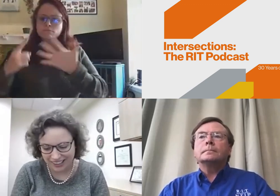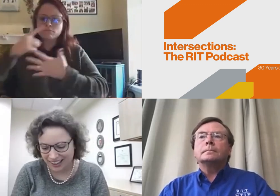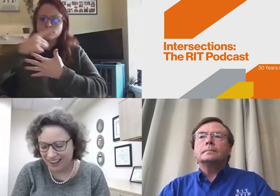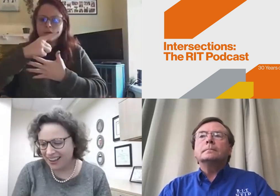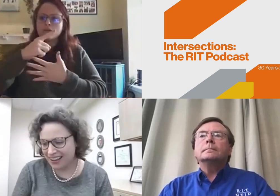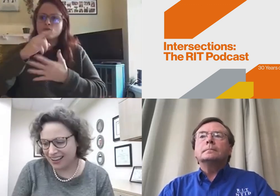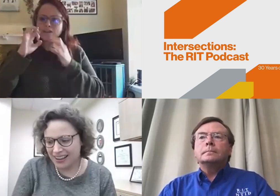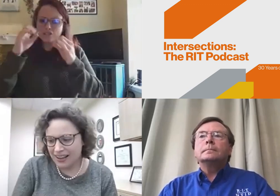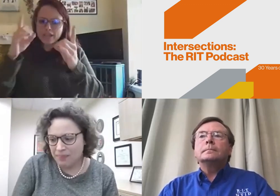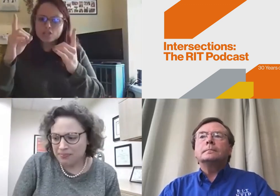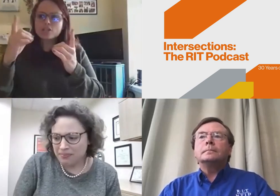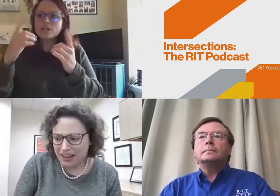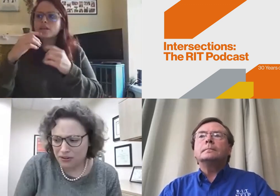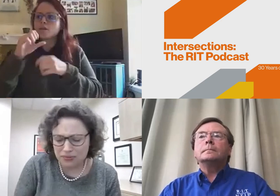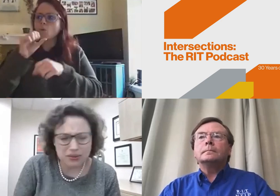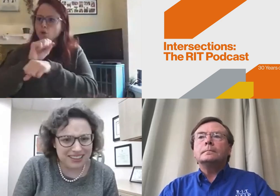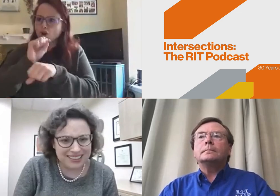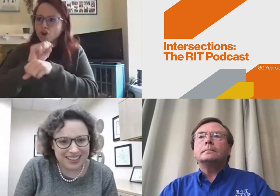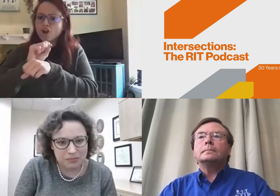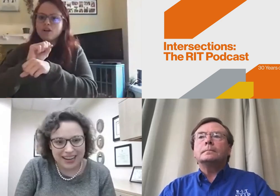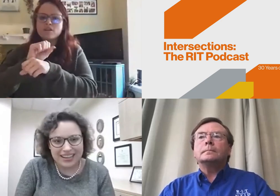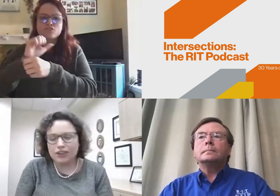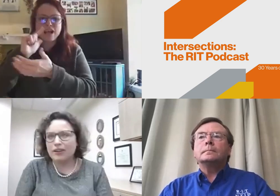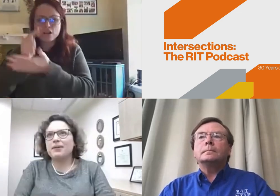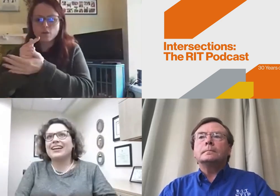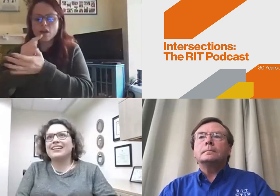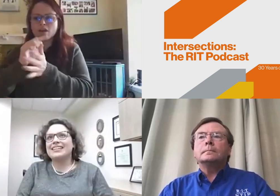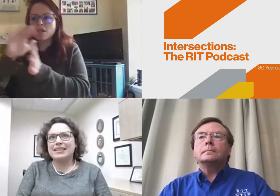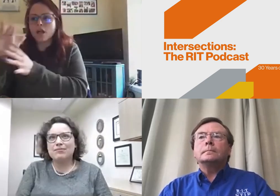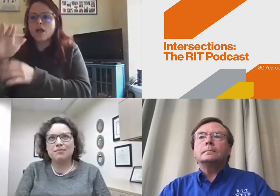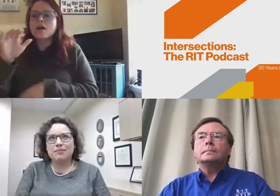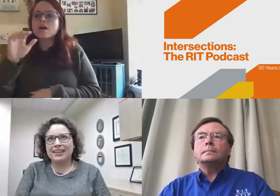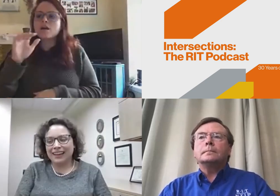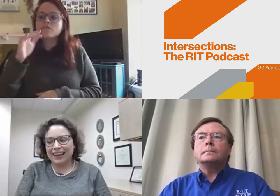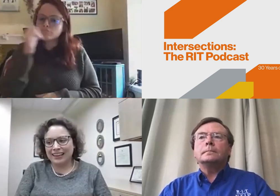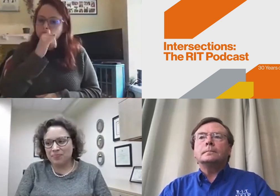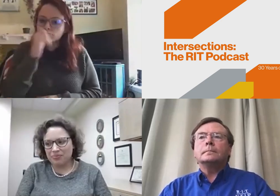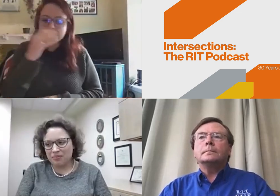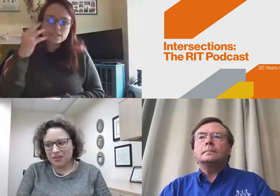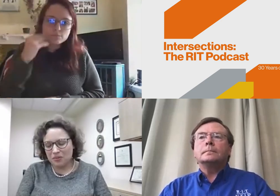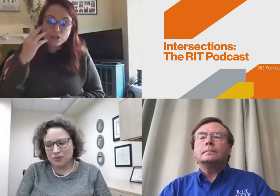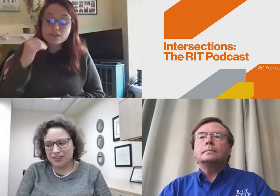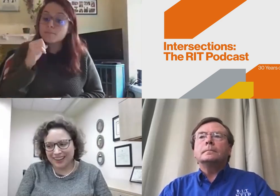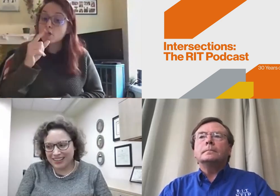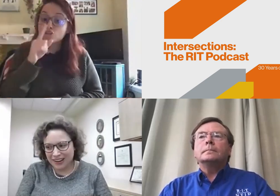I don't know if you feel the same way, Gerry, but it seems to me like we've got to strike